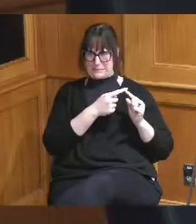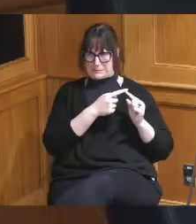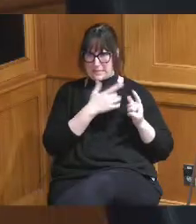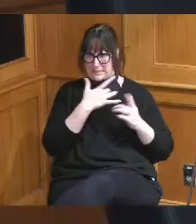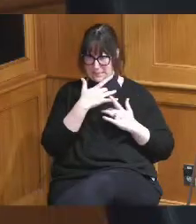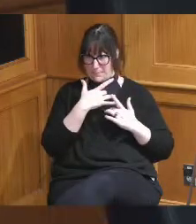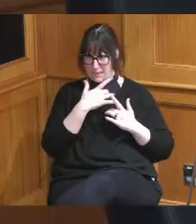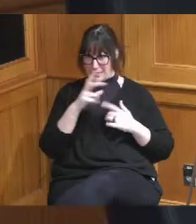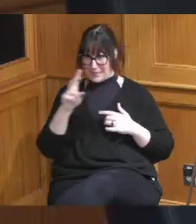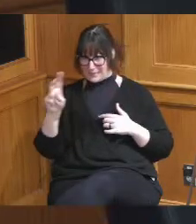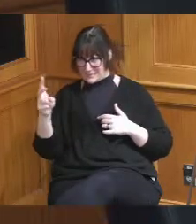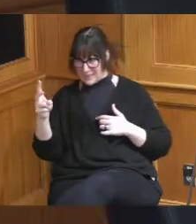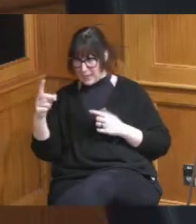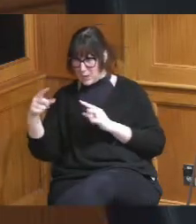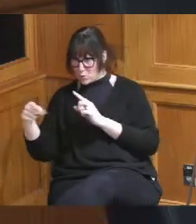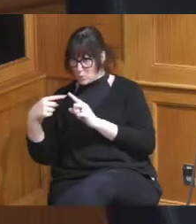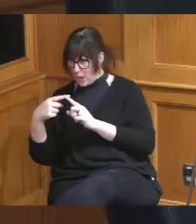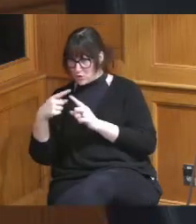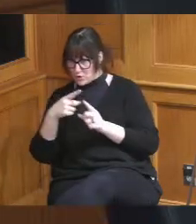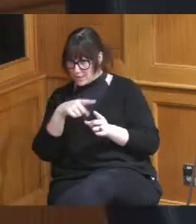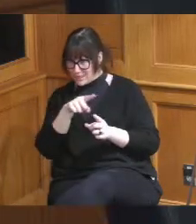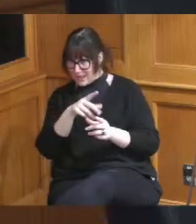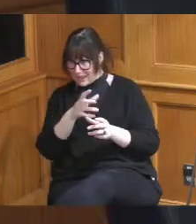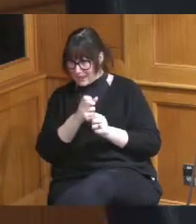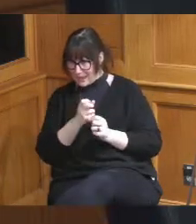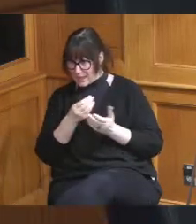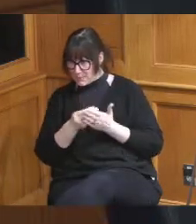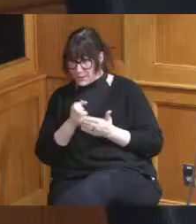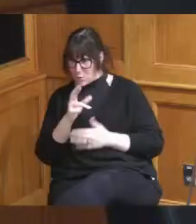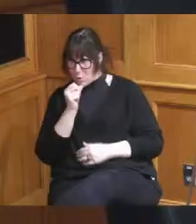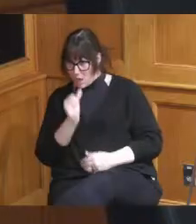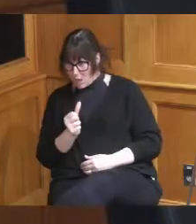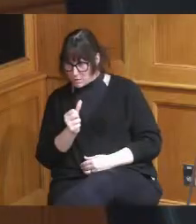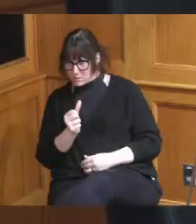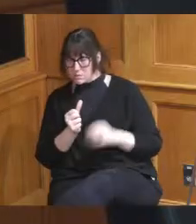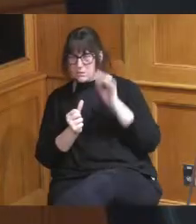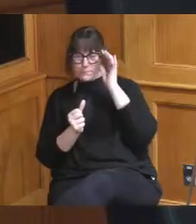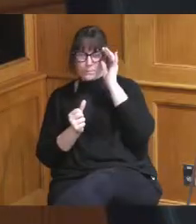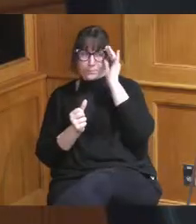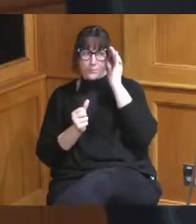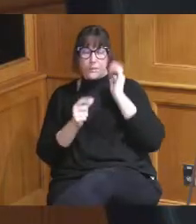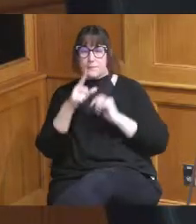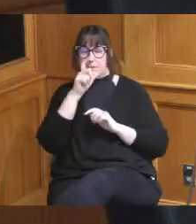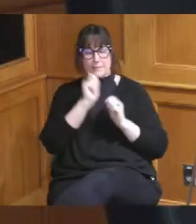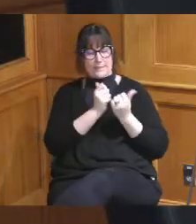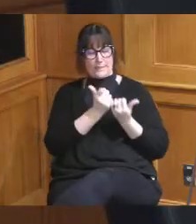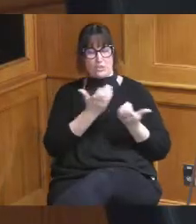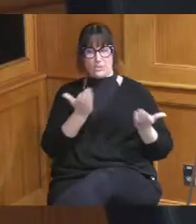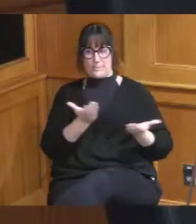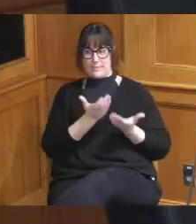in the second round and I'm asking the question because there are agencies here that were not